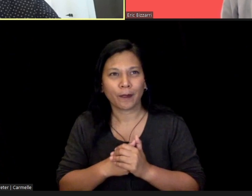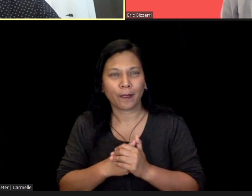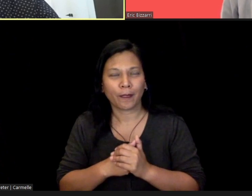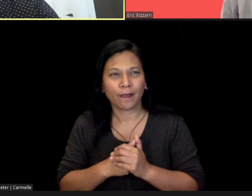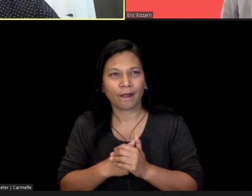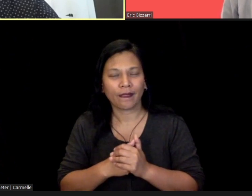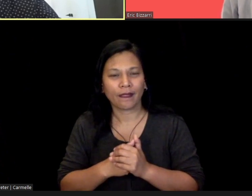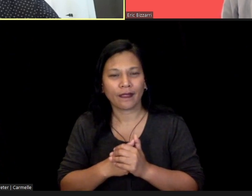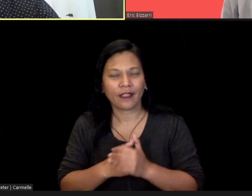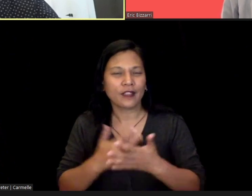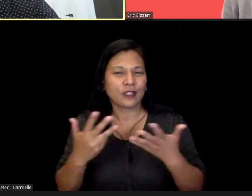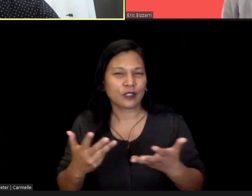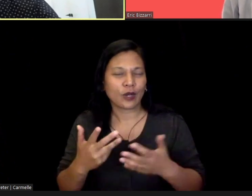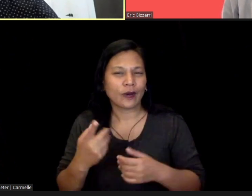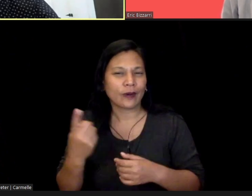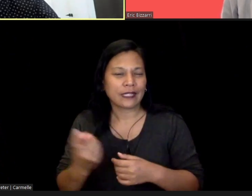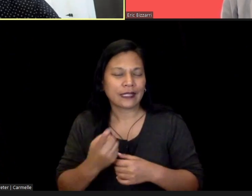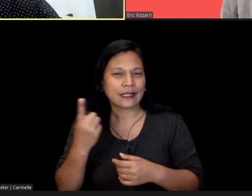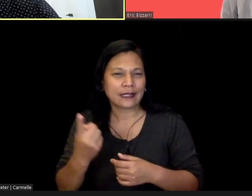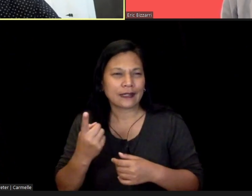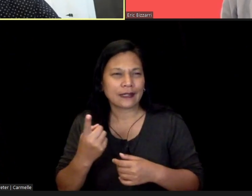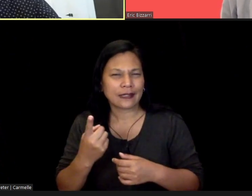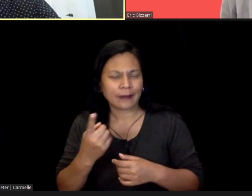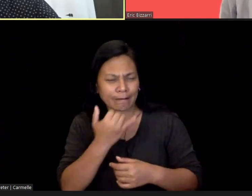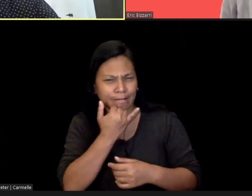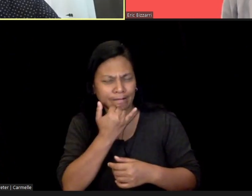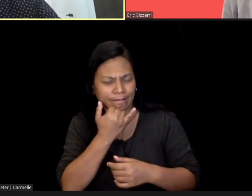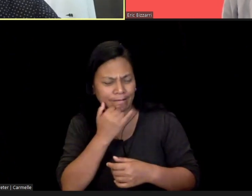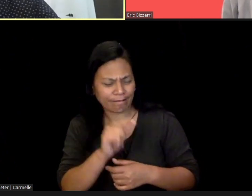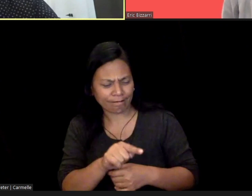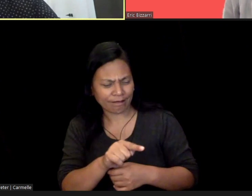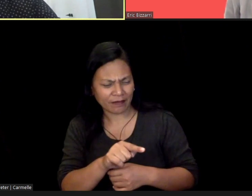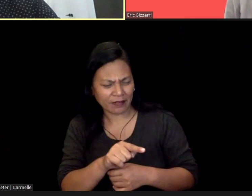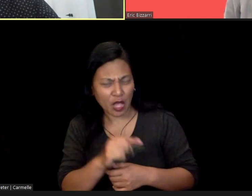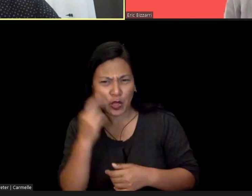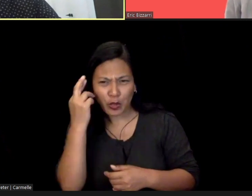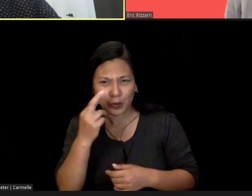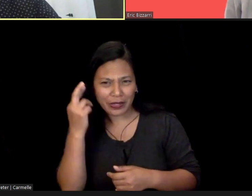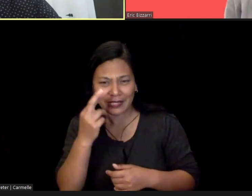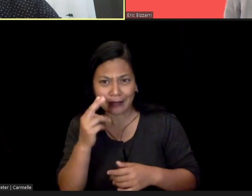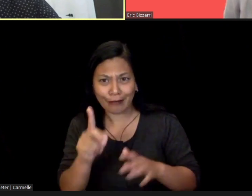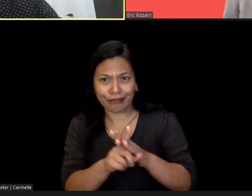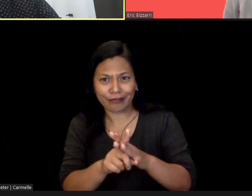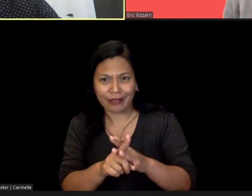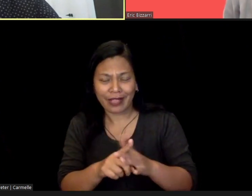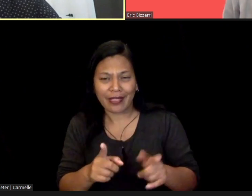That is not a mystery that's there in black and white, but they just, just completely missed it.